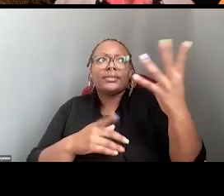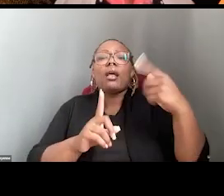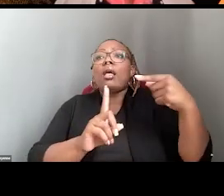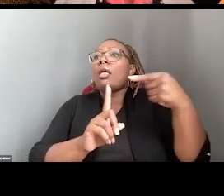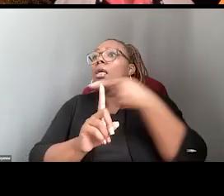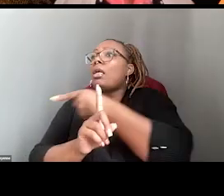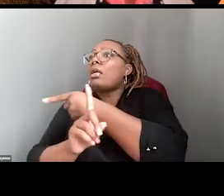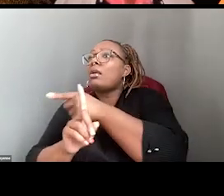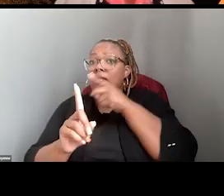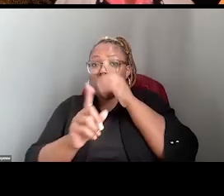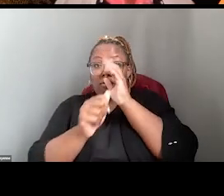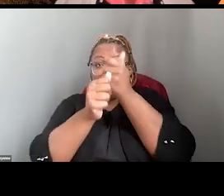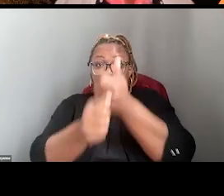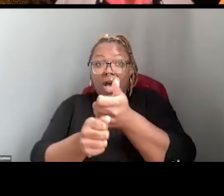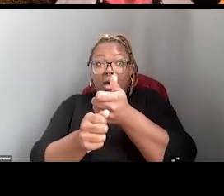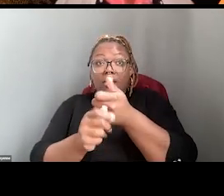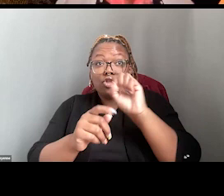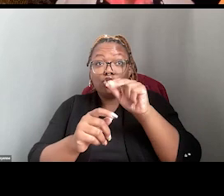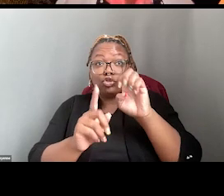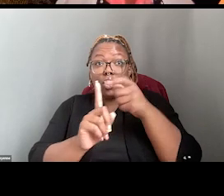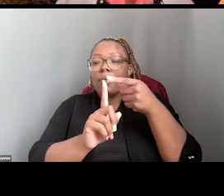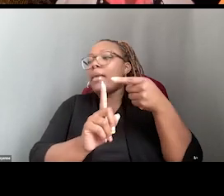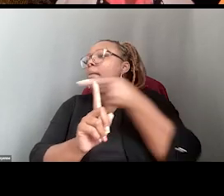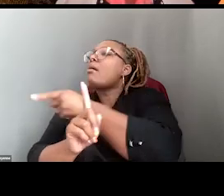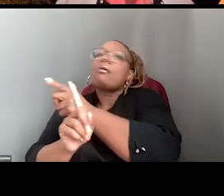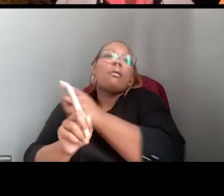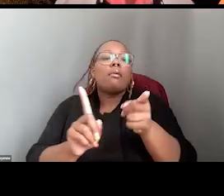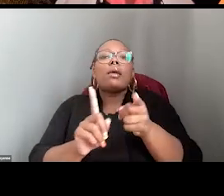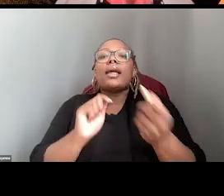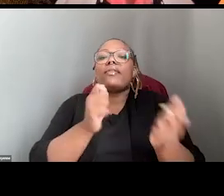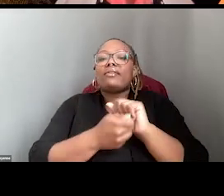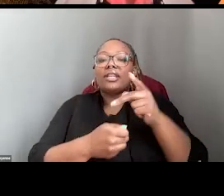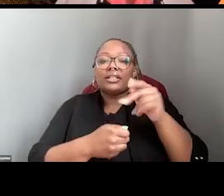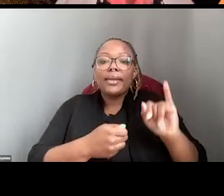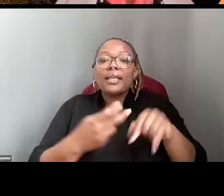When you have a change in PI or co-PI, or person or devoted to the project,